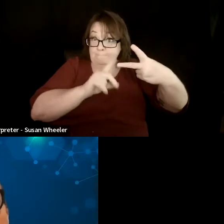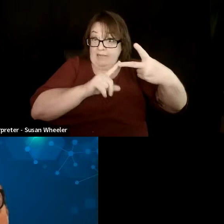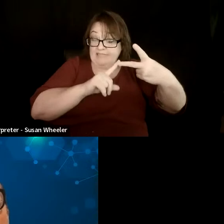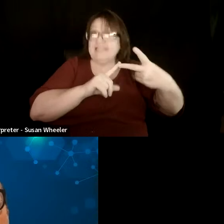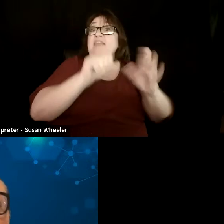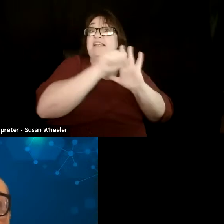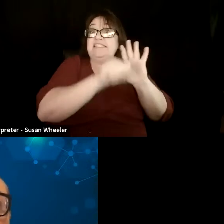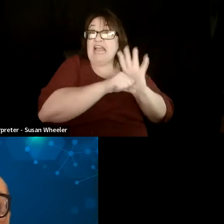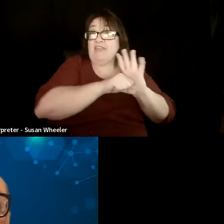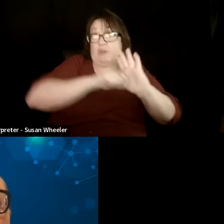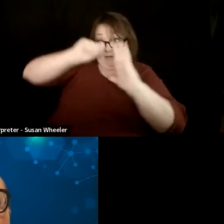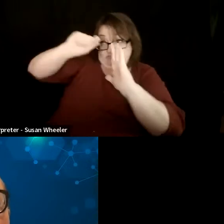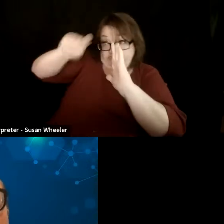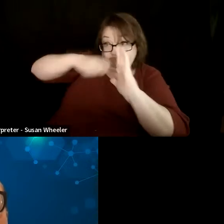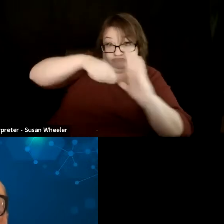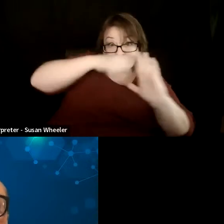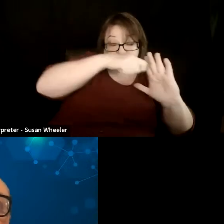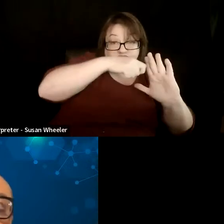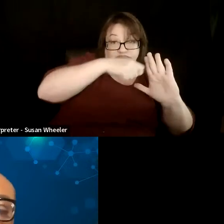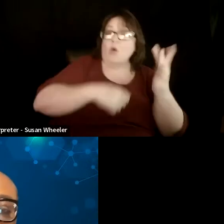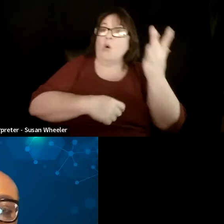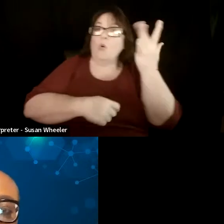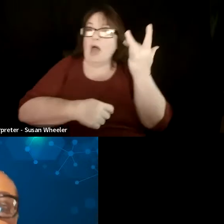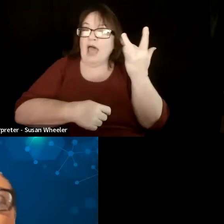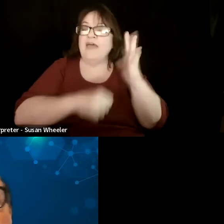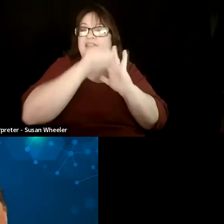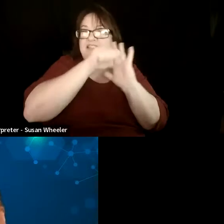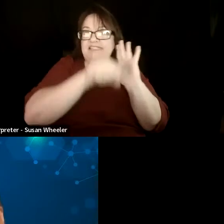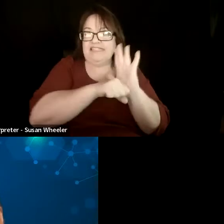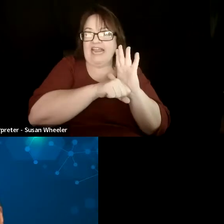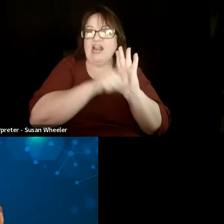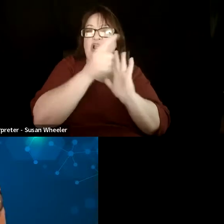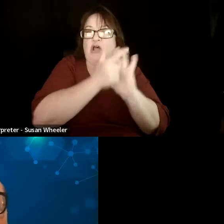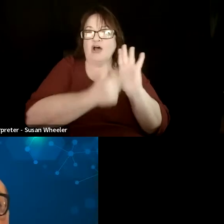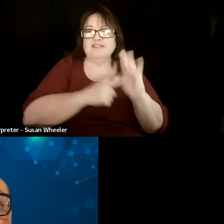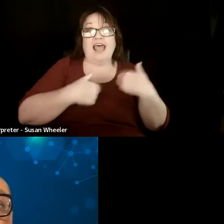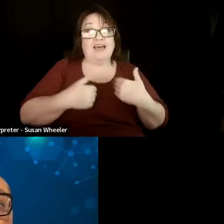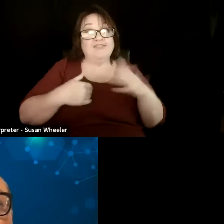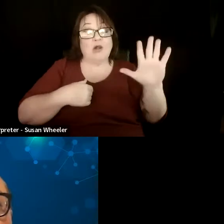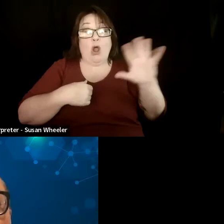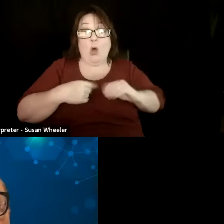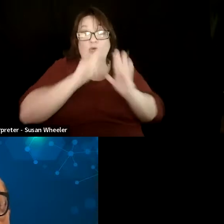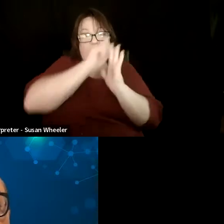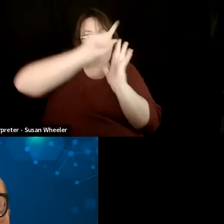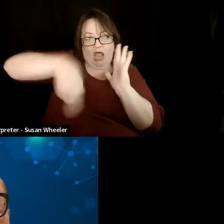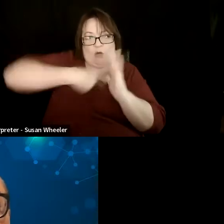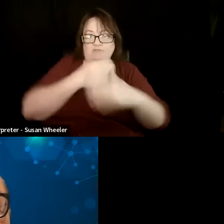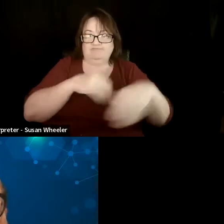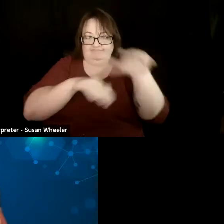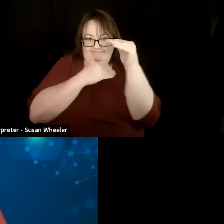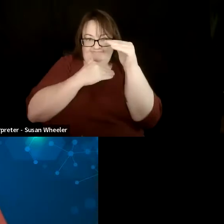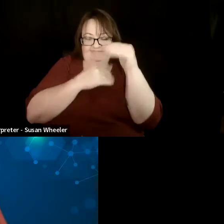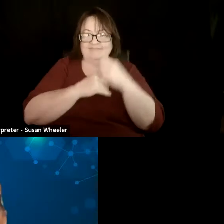as those state laws may also have curfews. And that means the producer would need to apply for the variance.